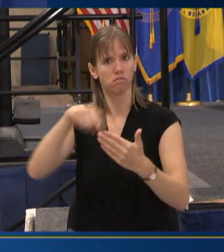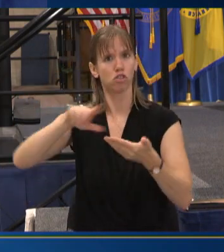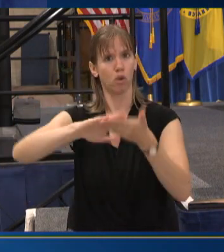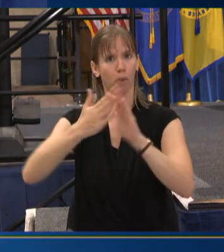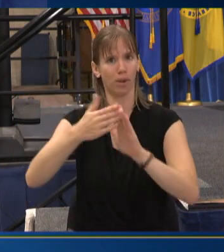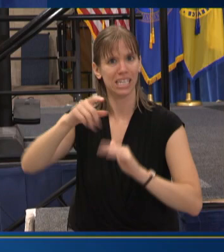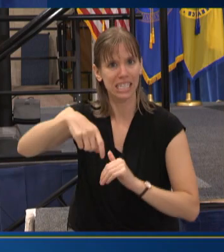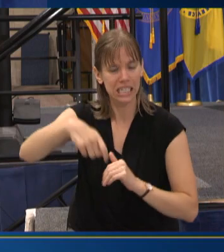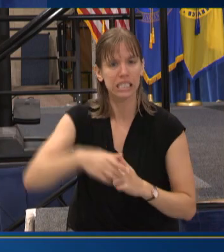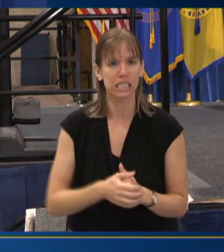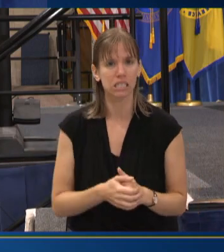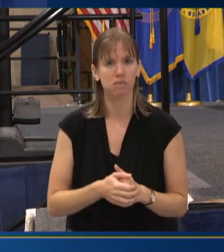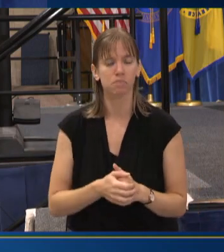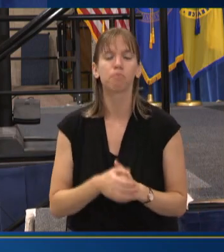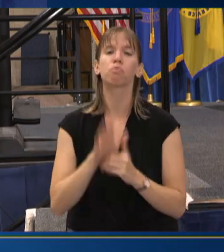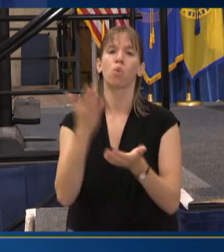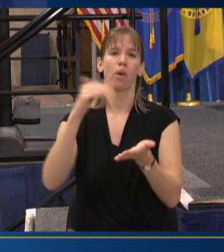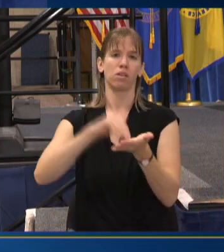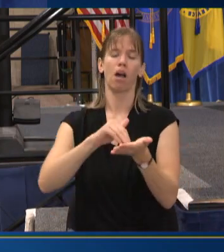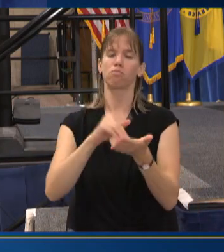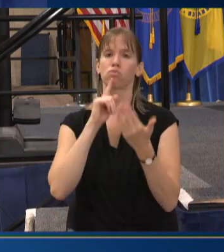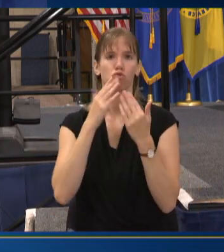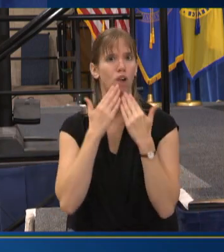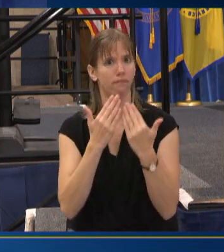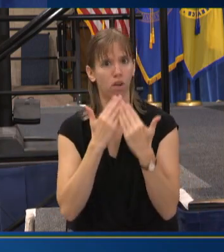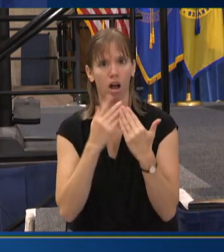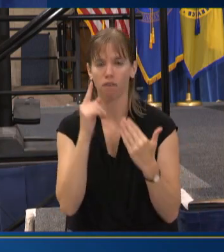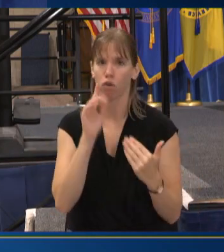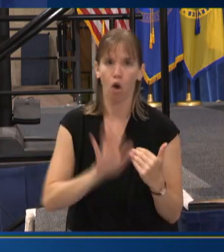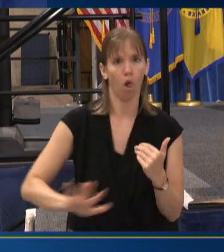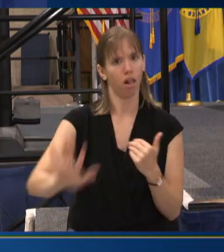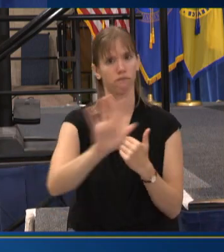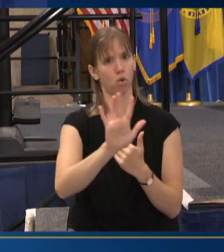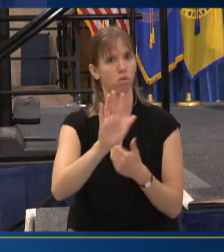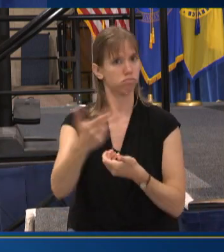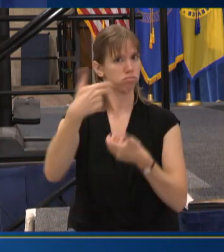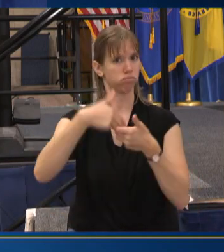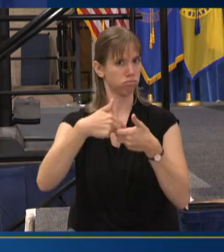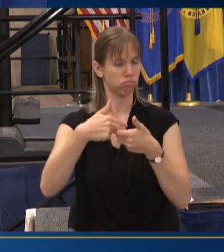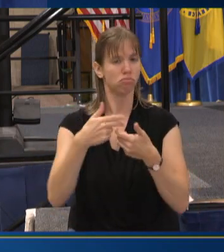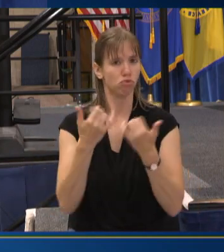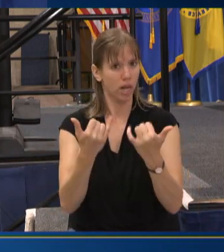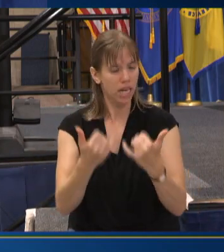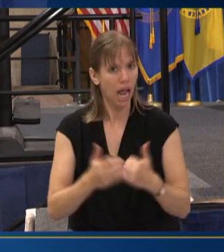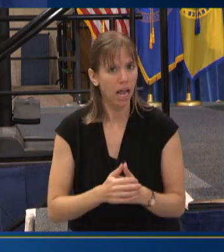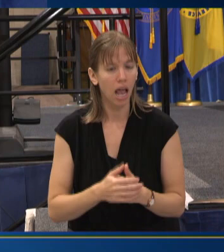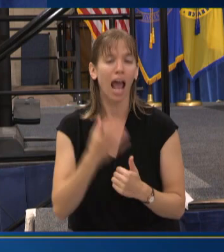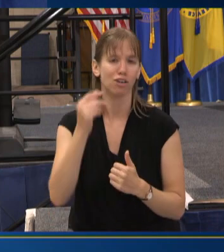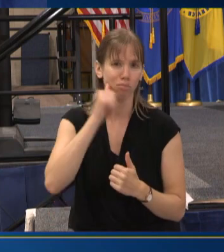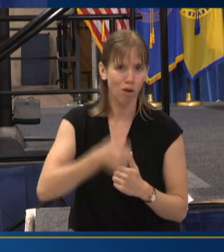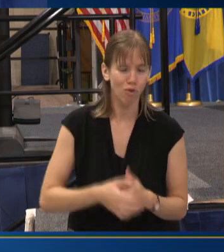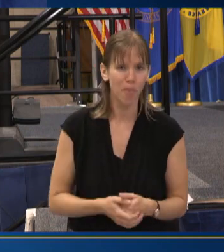And so, once again, we are very grateful for all of your presence and participation today and tomorrow.